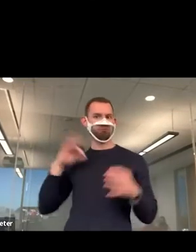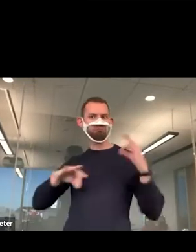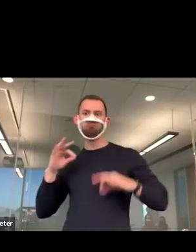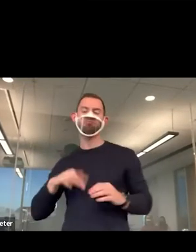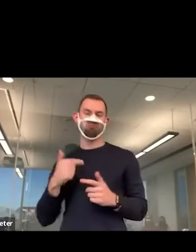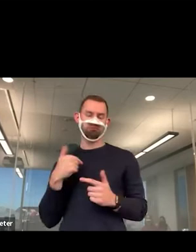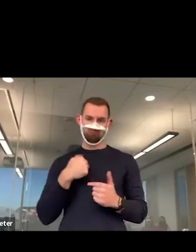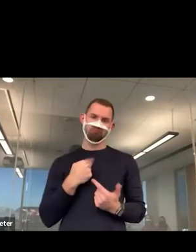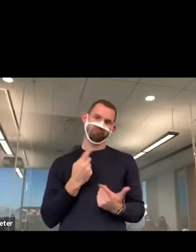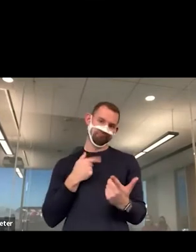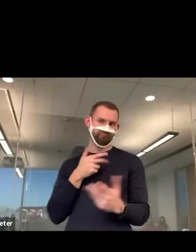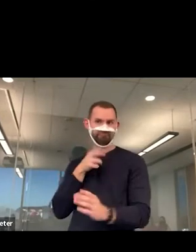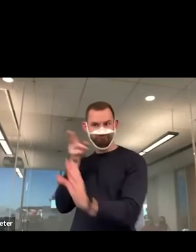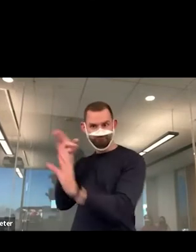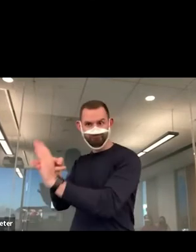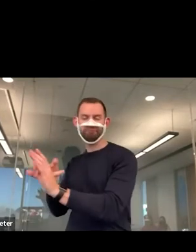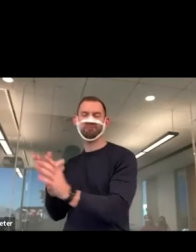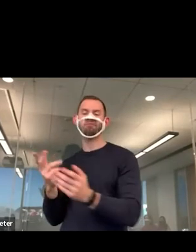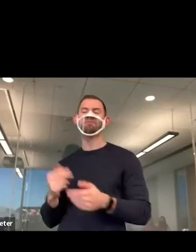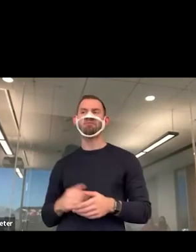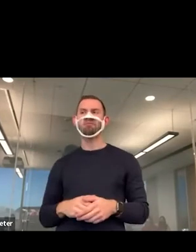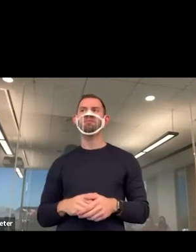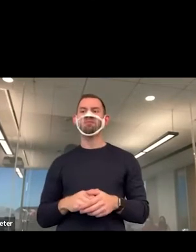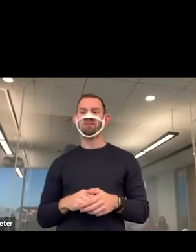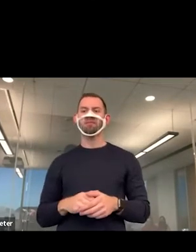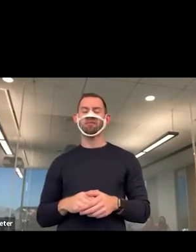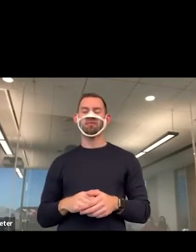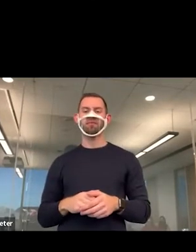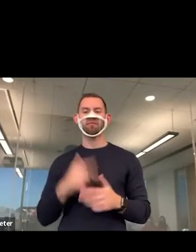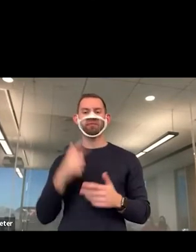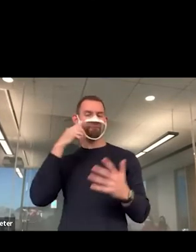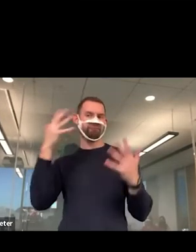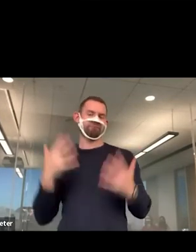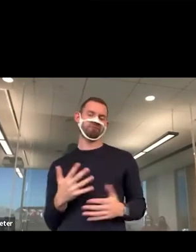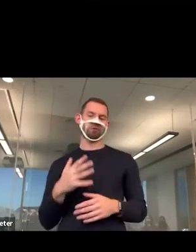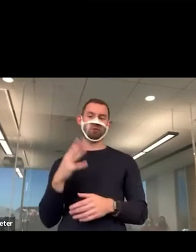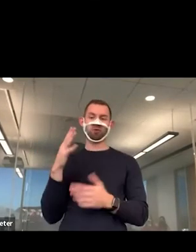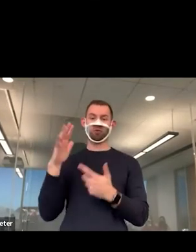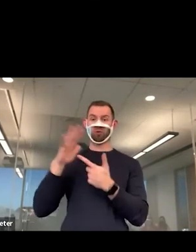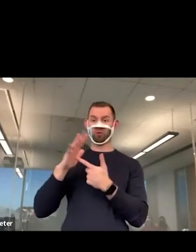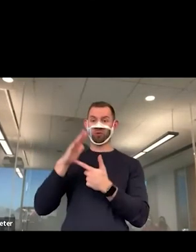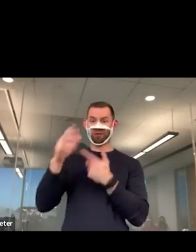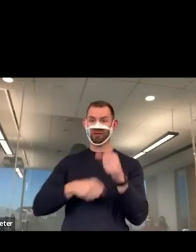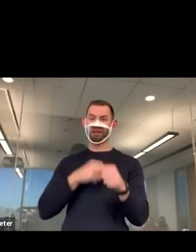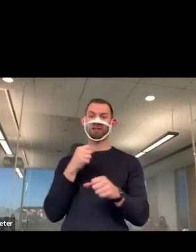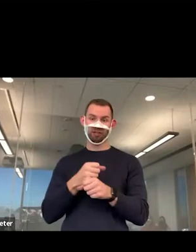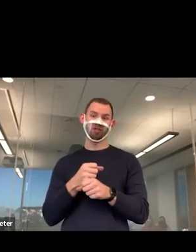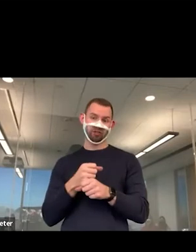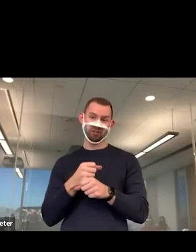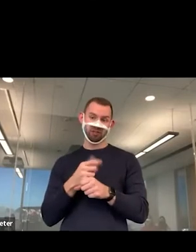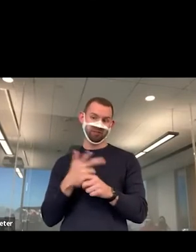maritime and unfortunately in my junior year i was in a car accident and i became a paraplegic